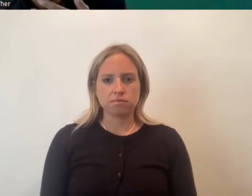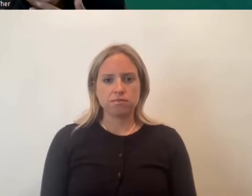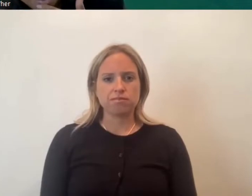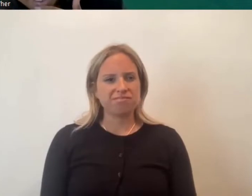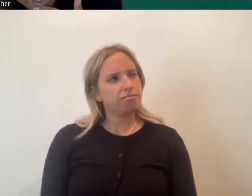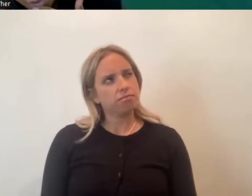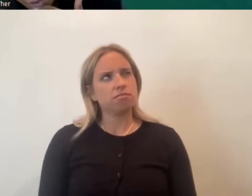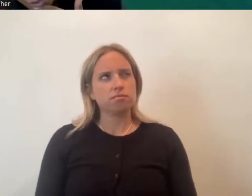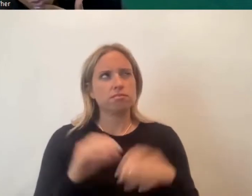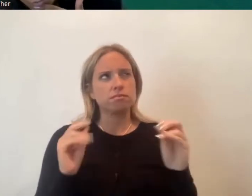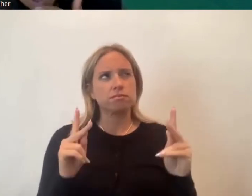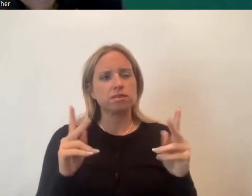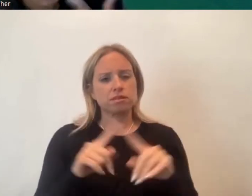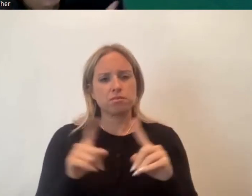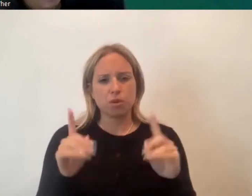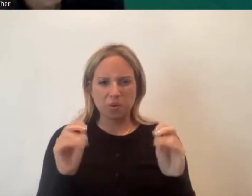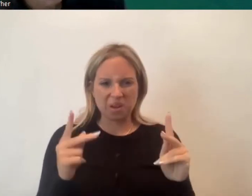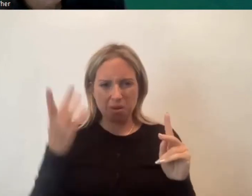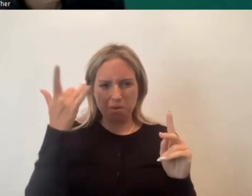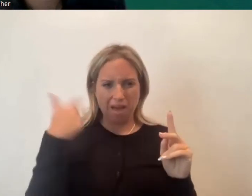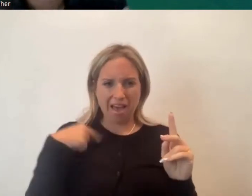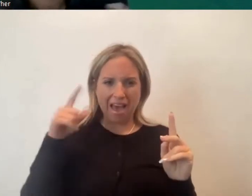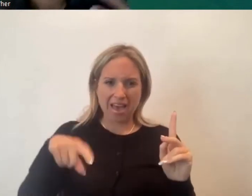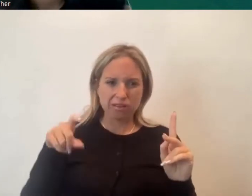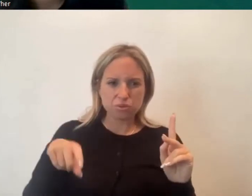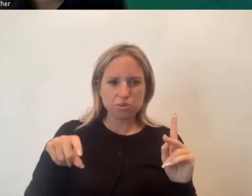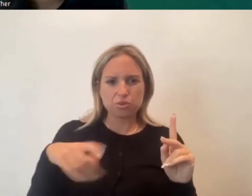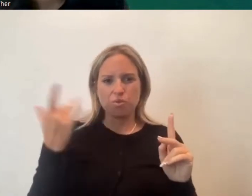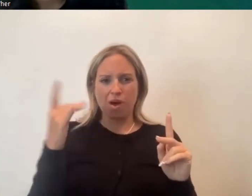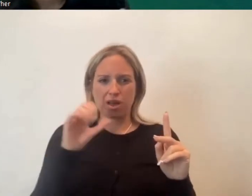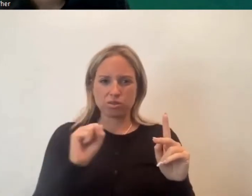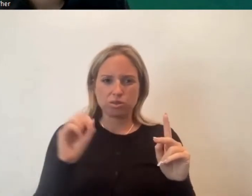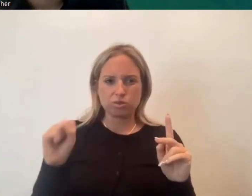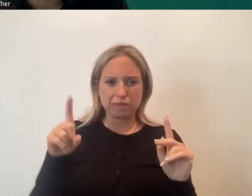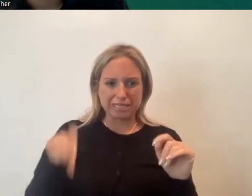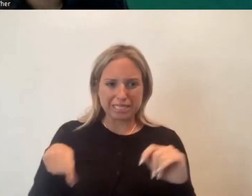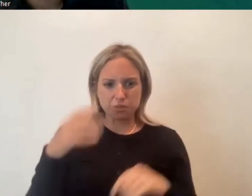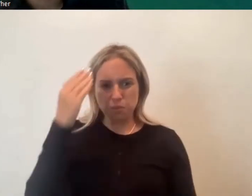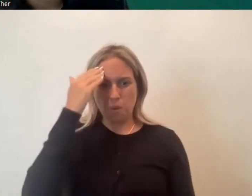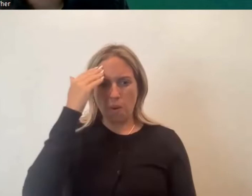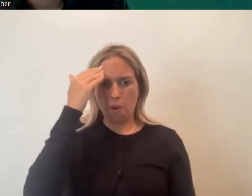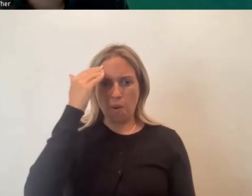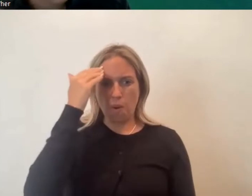Why does social security need to know my resources?